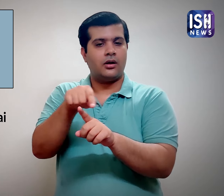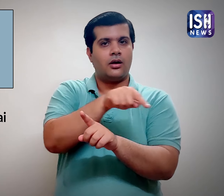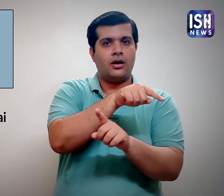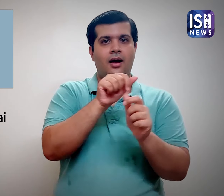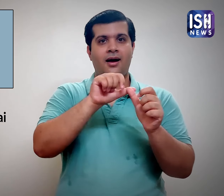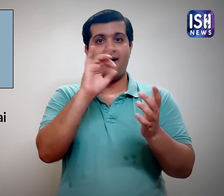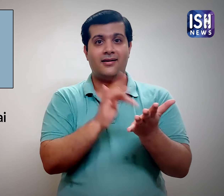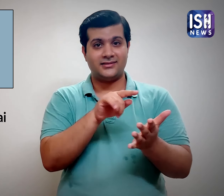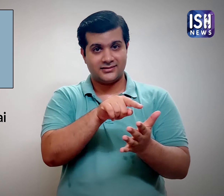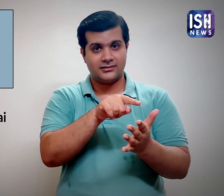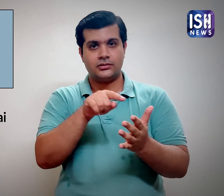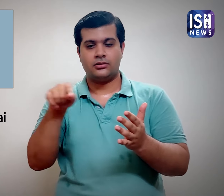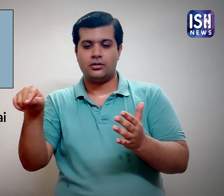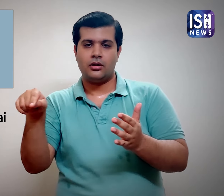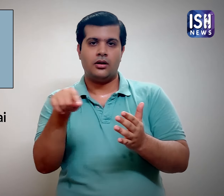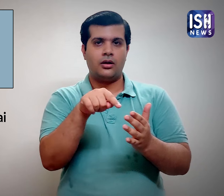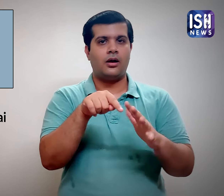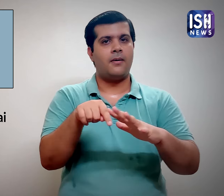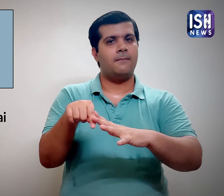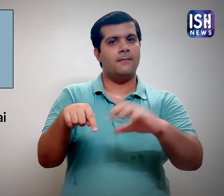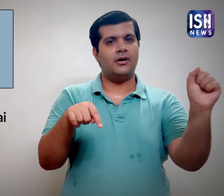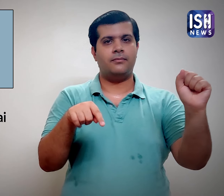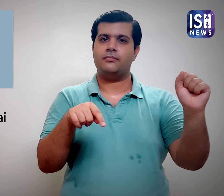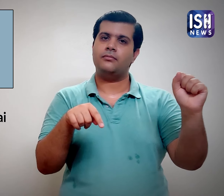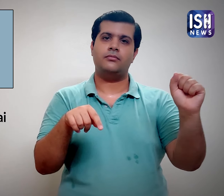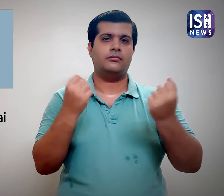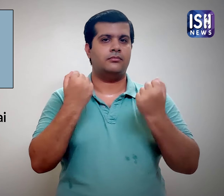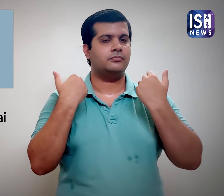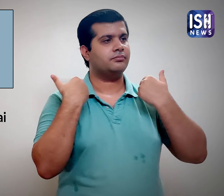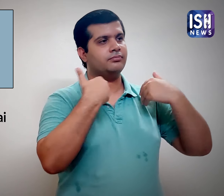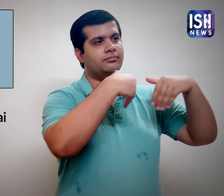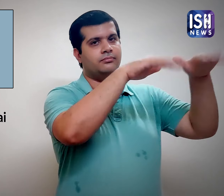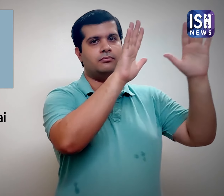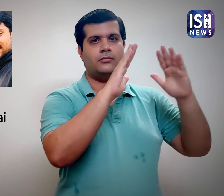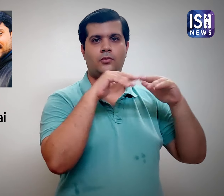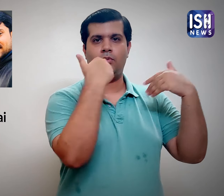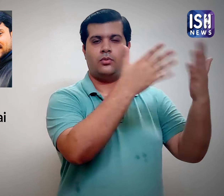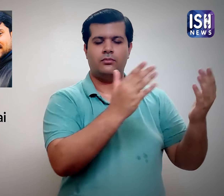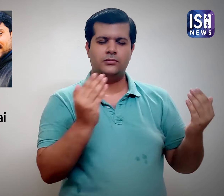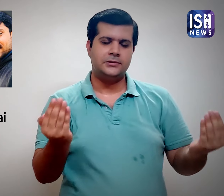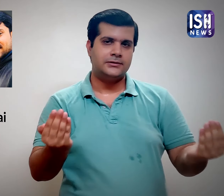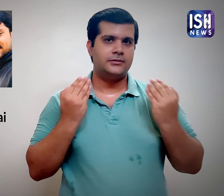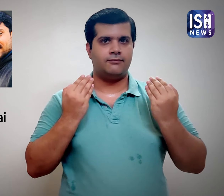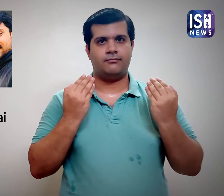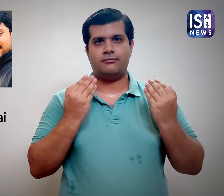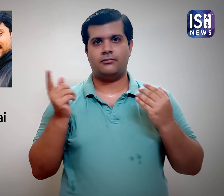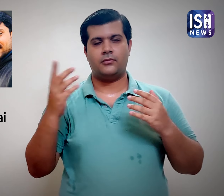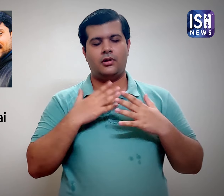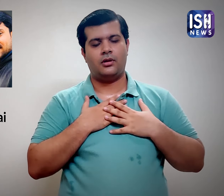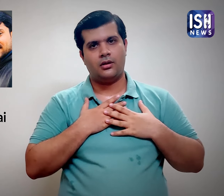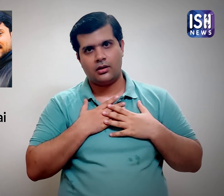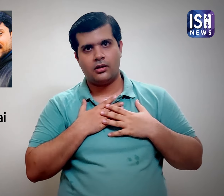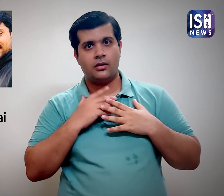Sachin then went to Ashti, where he was picked up by his parents and reached home safe.